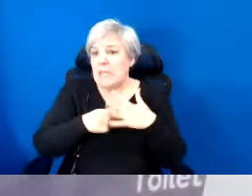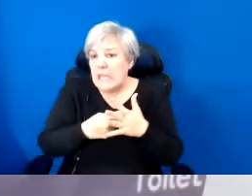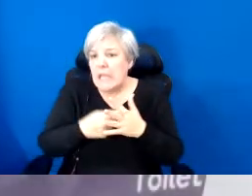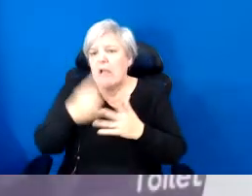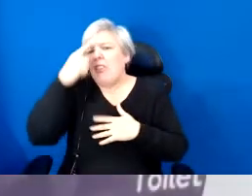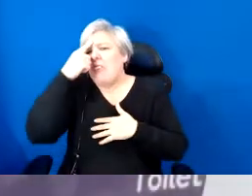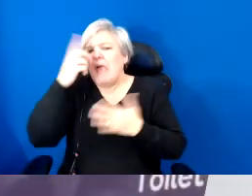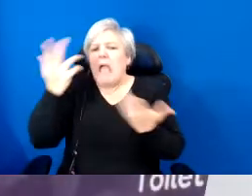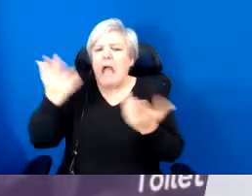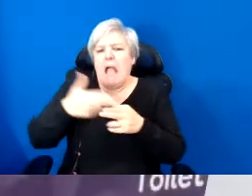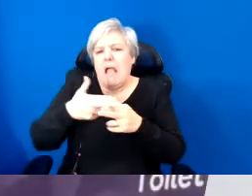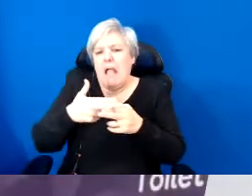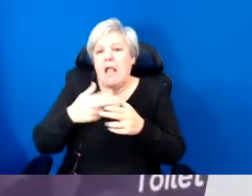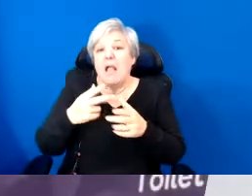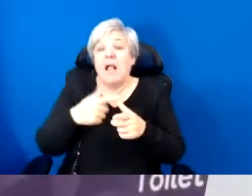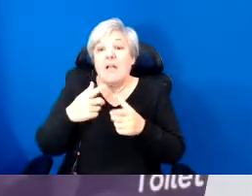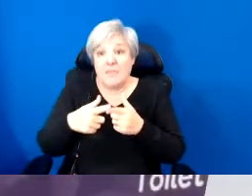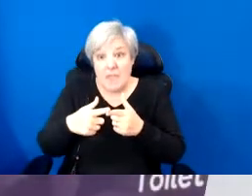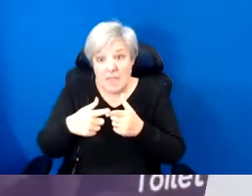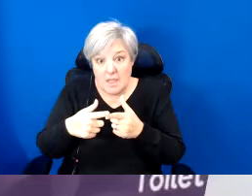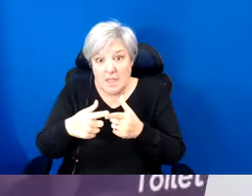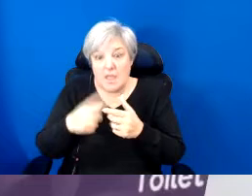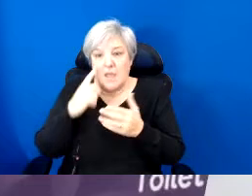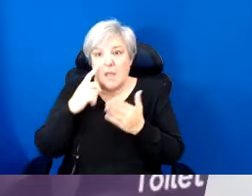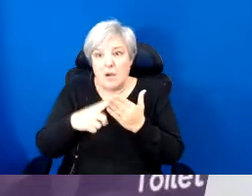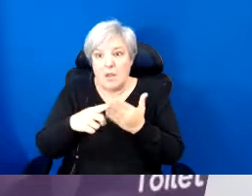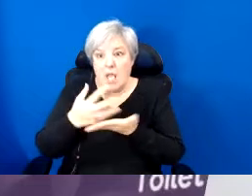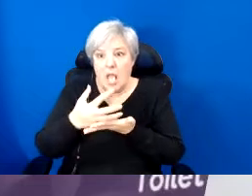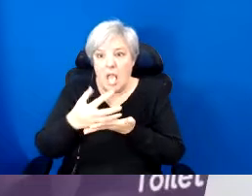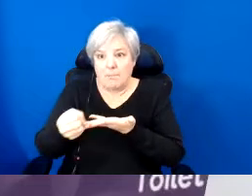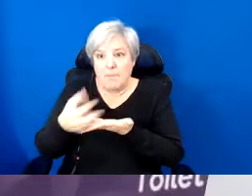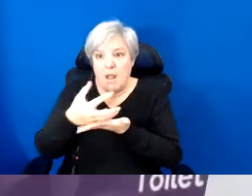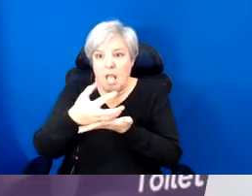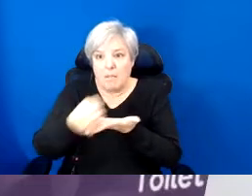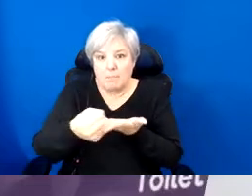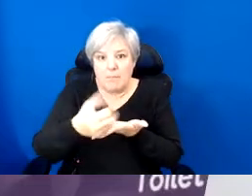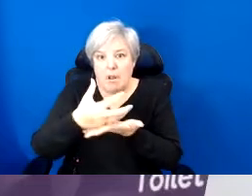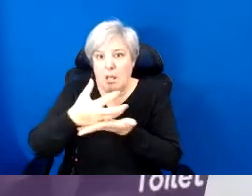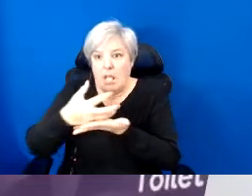But then some of those things did start to hit. We became uneasy